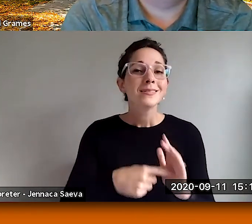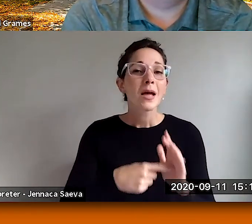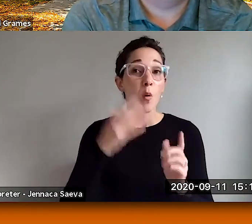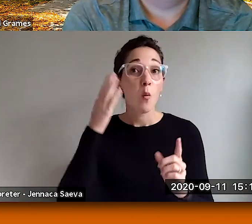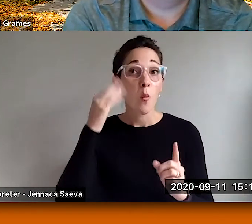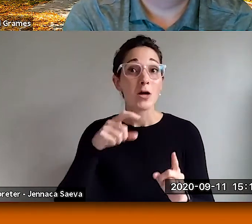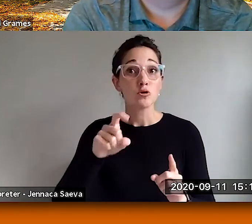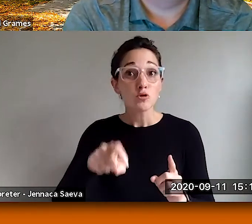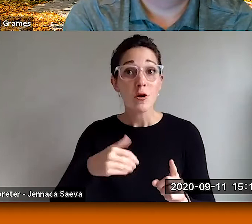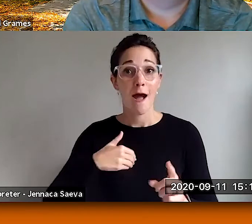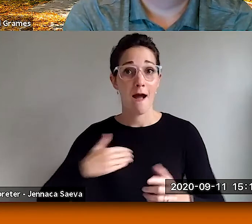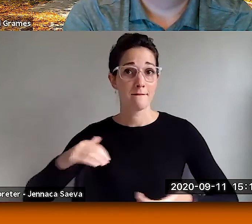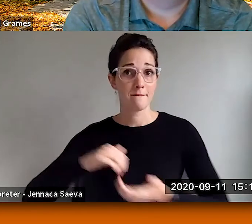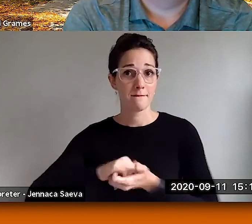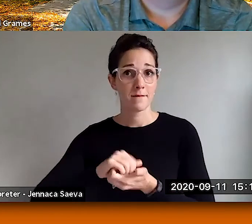with another institution?